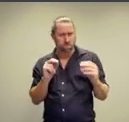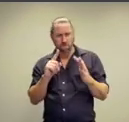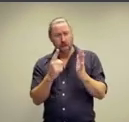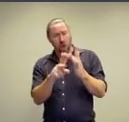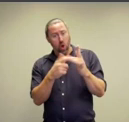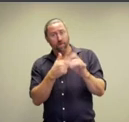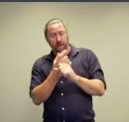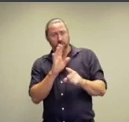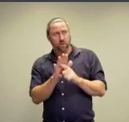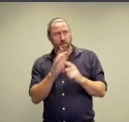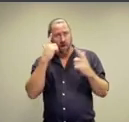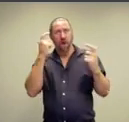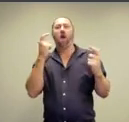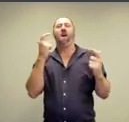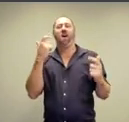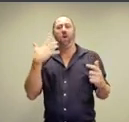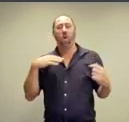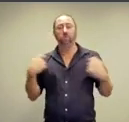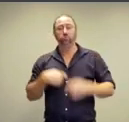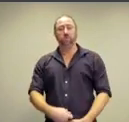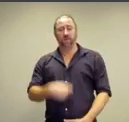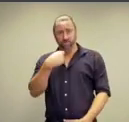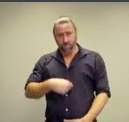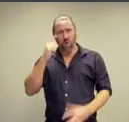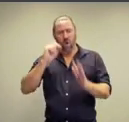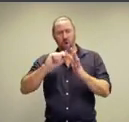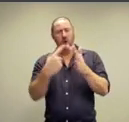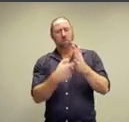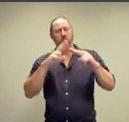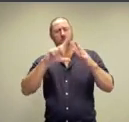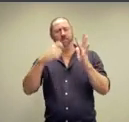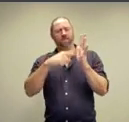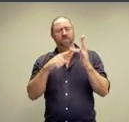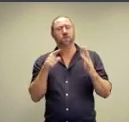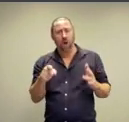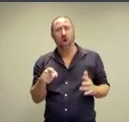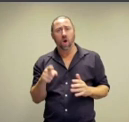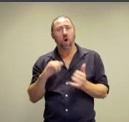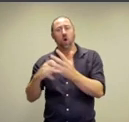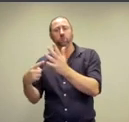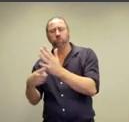from this, he designed the first ever jacket that included a zipper. He called it the Perfecto,